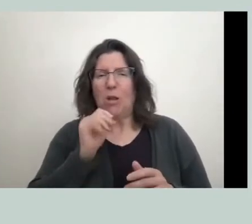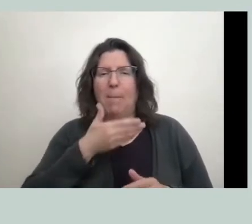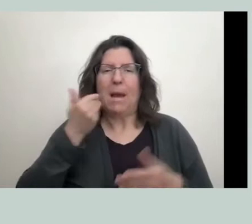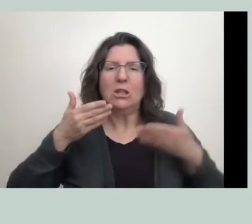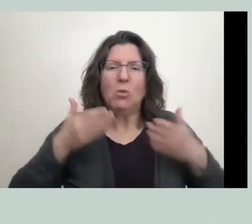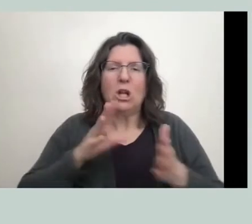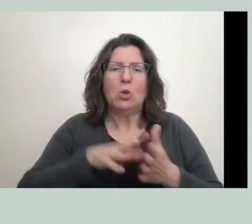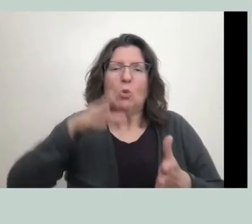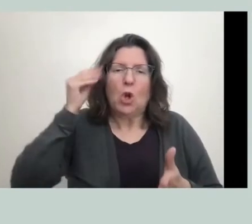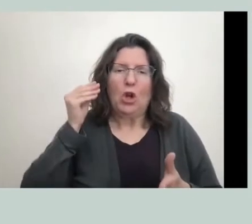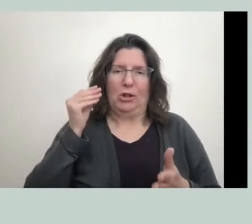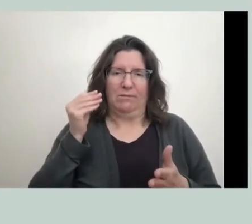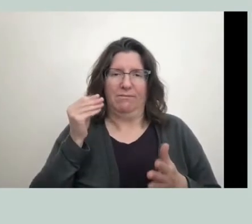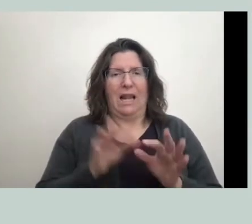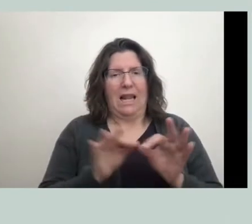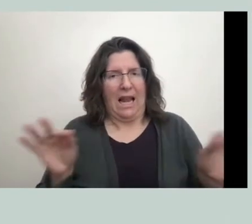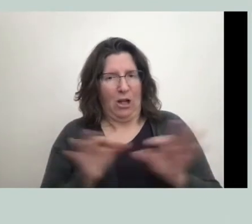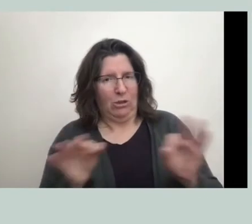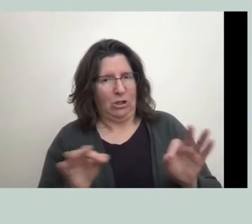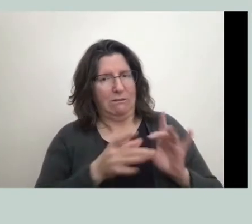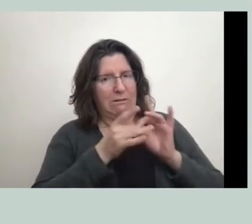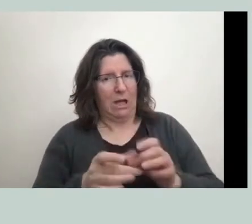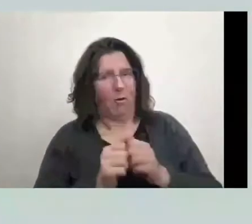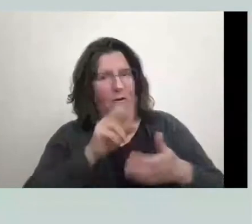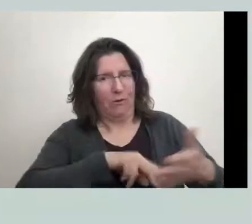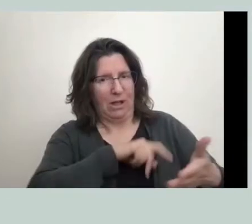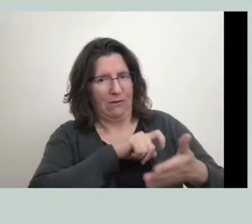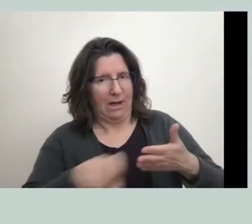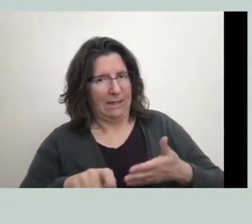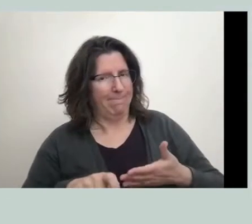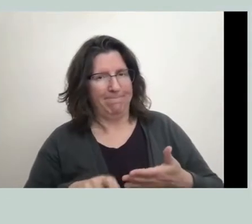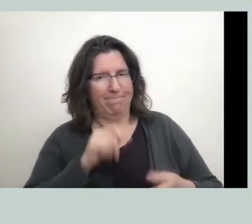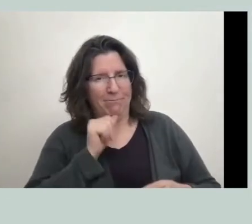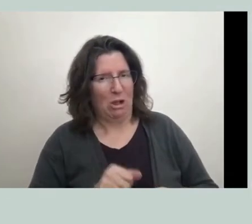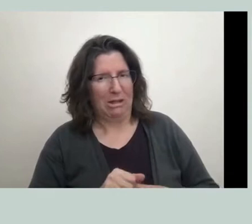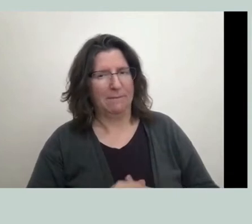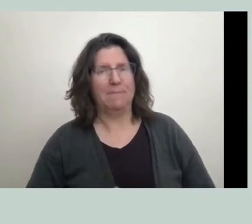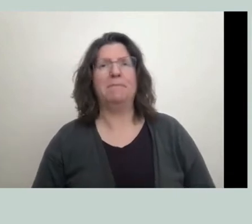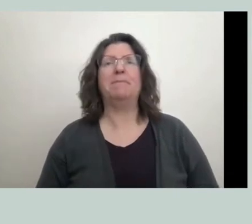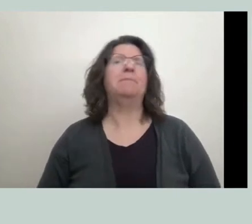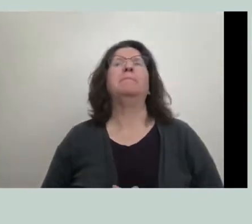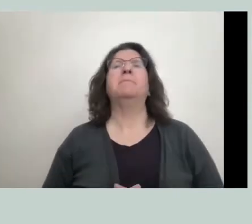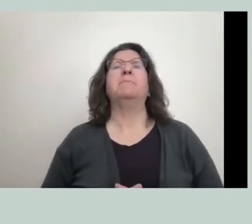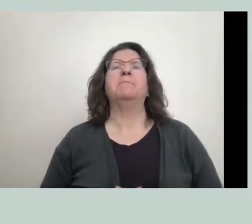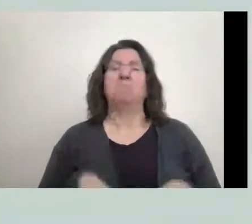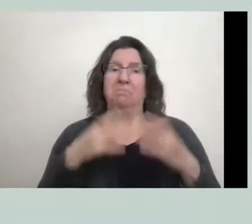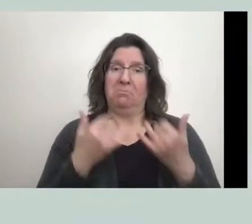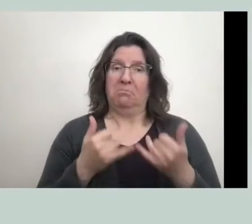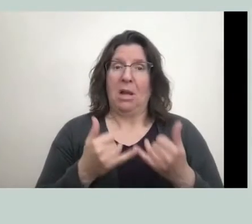Continuously correcting errors is not the best way to learn a language, or improve literacy skills.